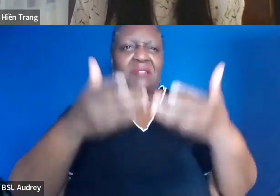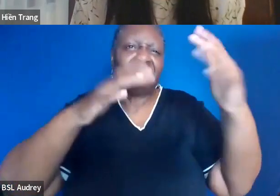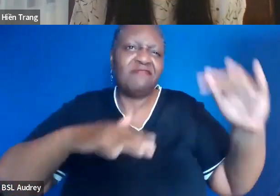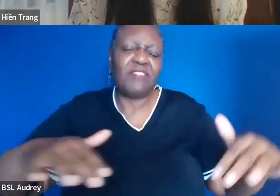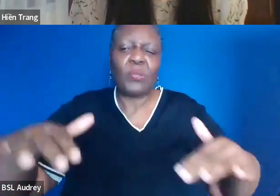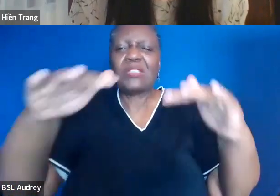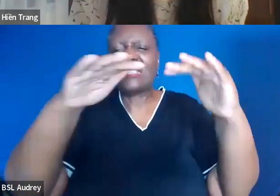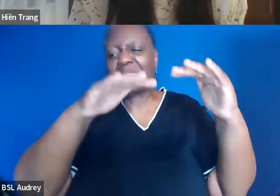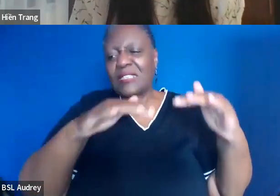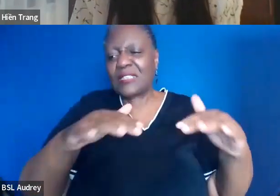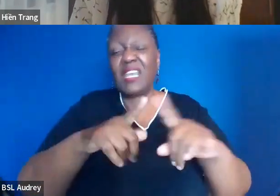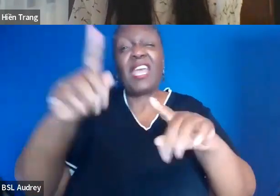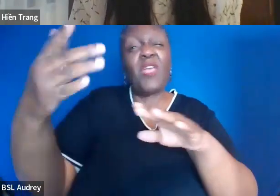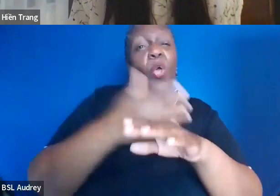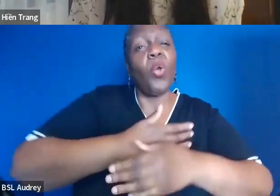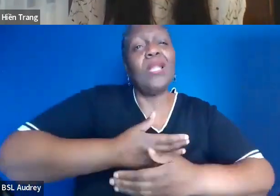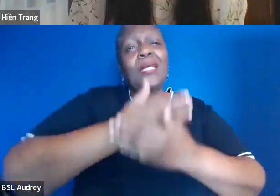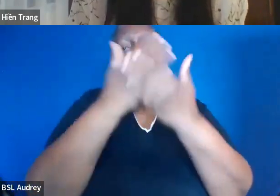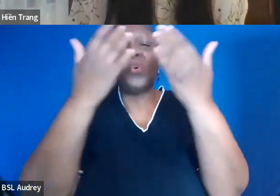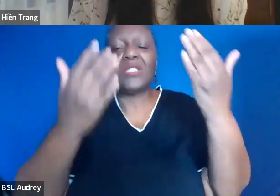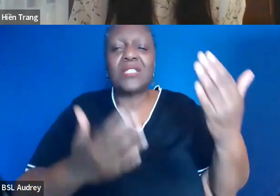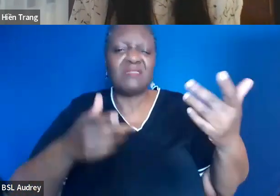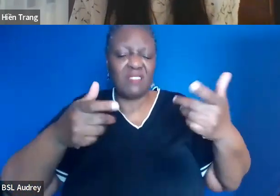And in the early morning, some wheelbarrows came over,